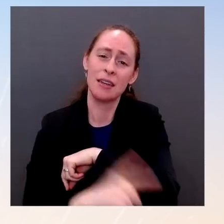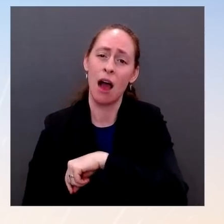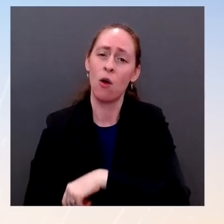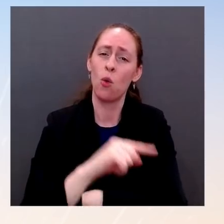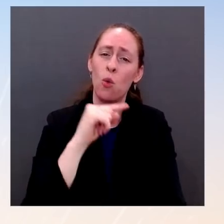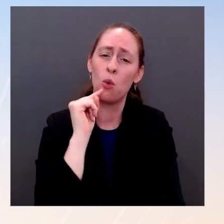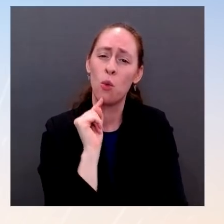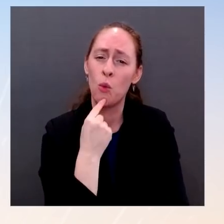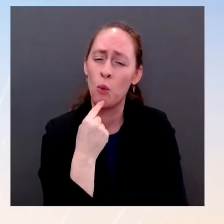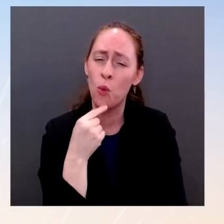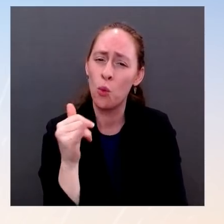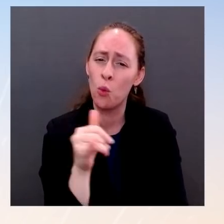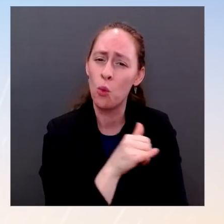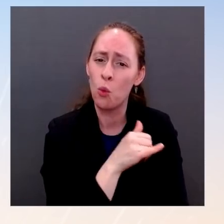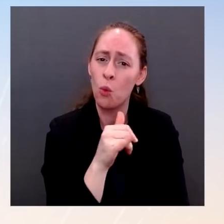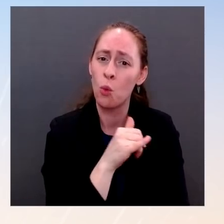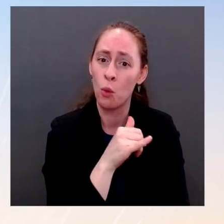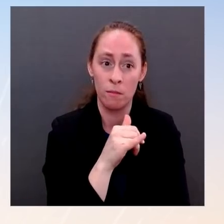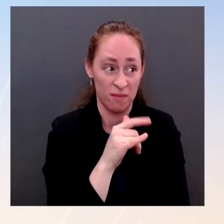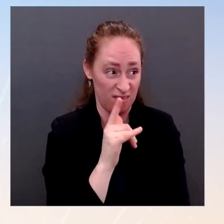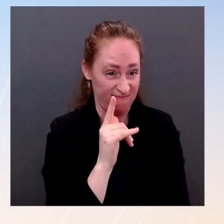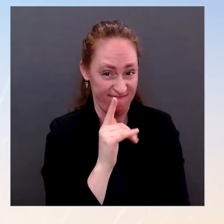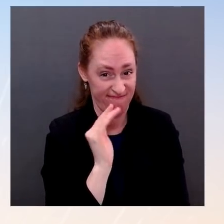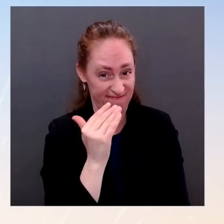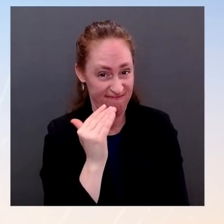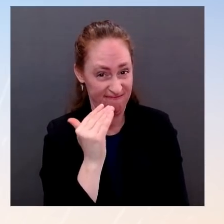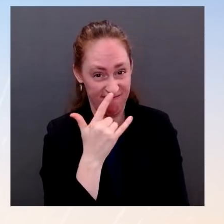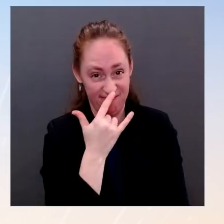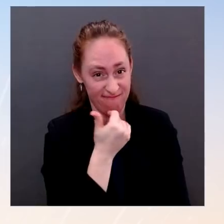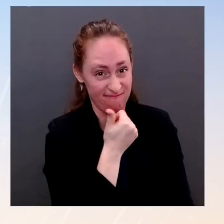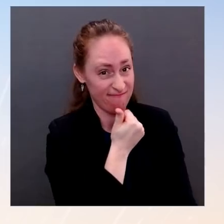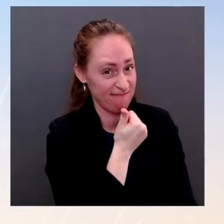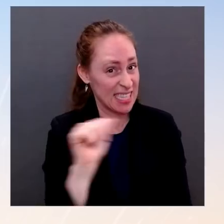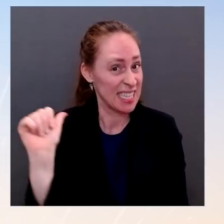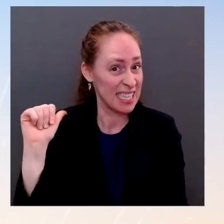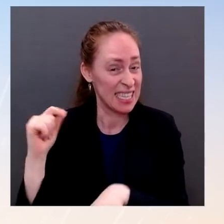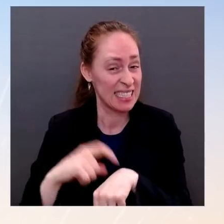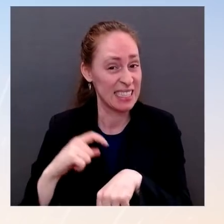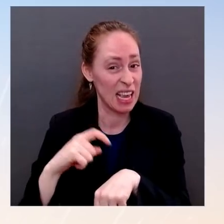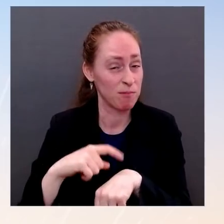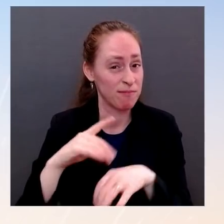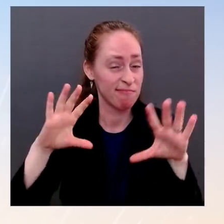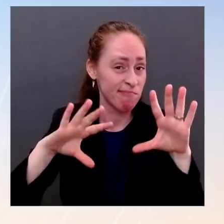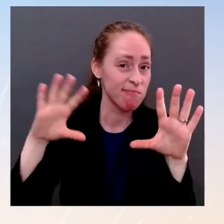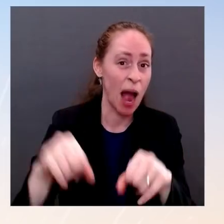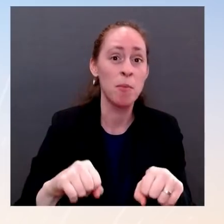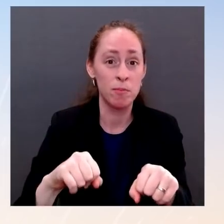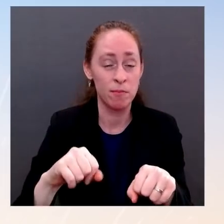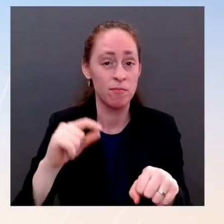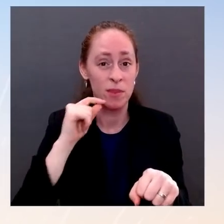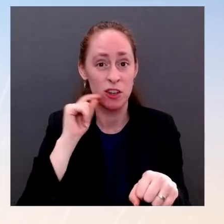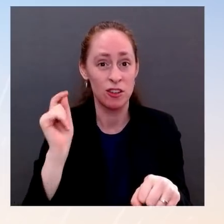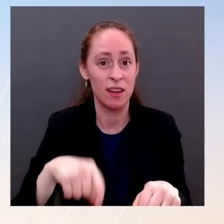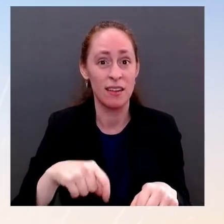to come in the next few days or is likely, is that a sign that Vladimir Putin has calculated that the cost is bearable for Russia?